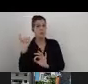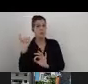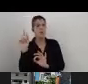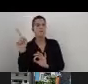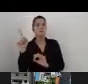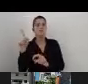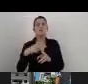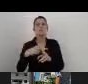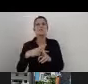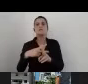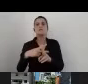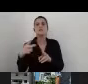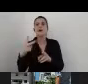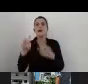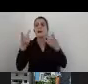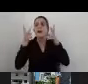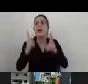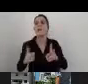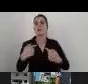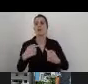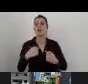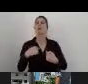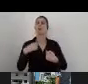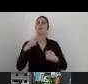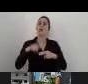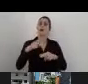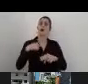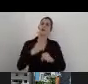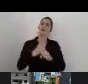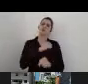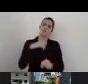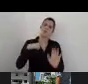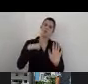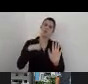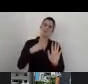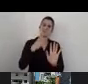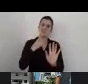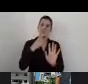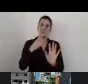Just enable me and I'll do the rest. So for me accessibility is to enable,